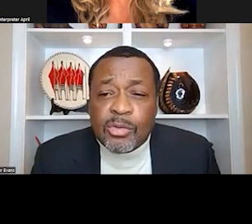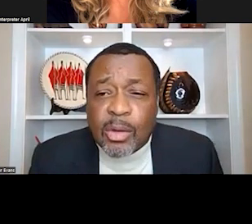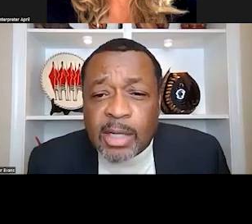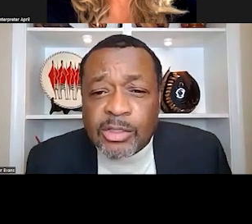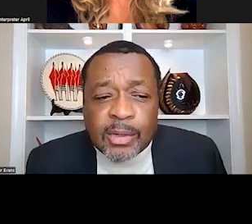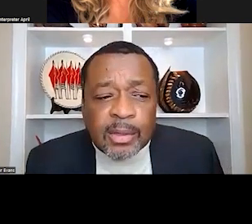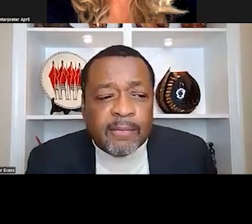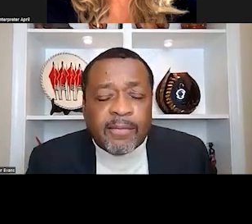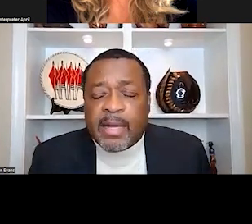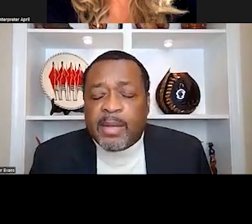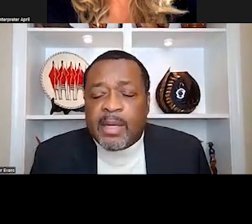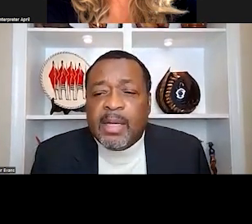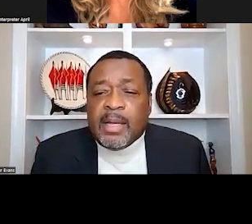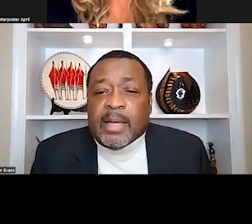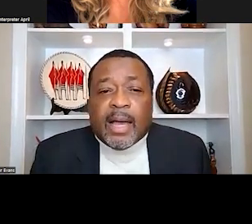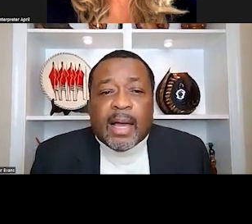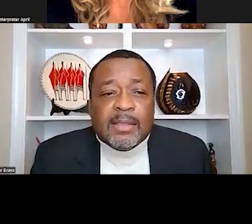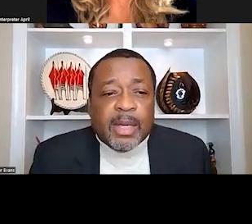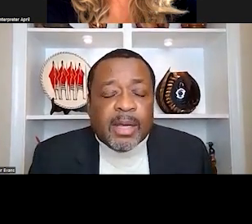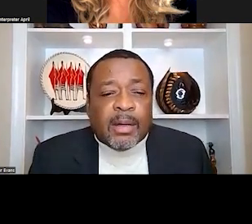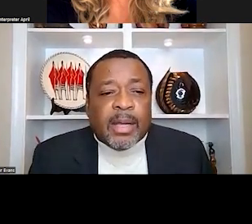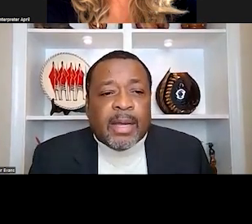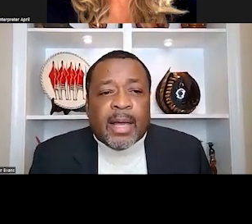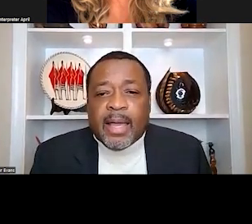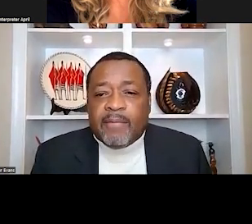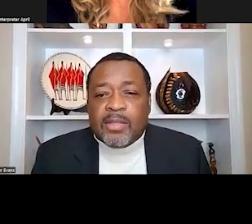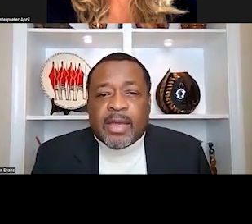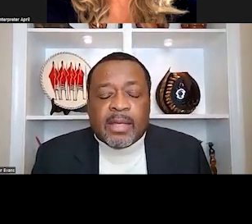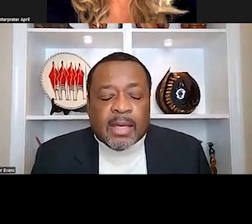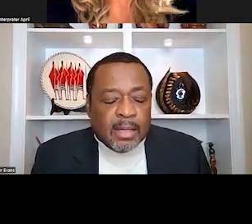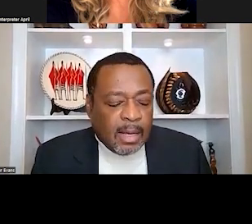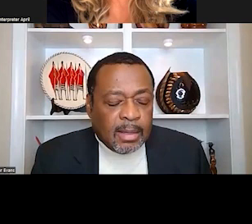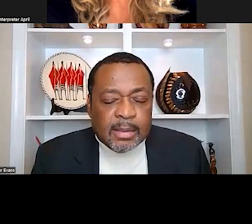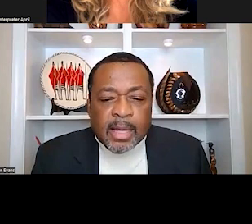YOU SO MUCH FOR INVITING ME TO BE HERE. I HAVE TO SAY THAT